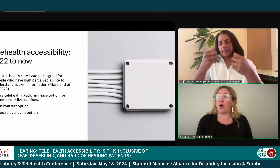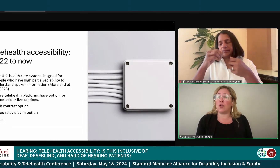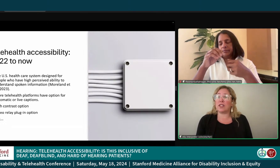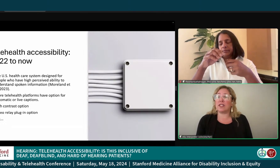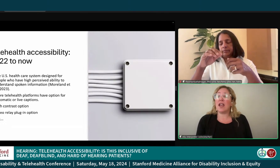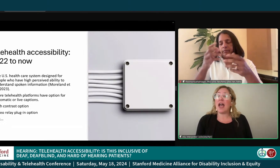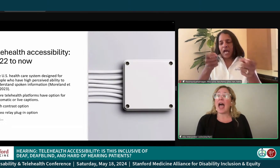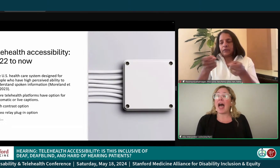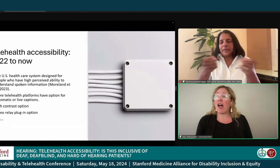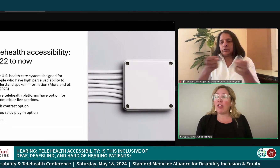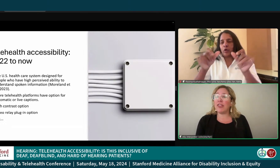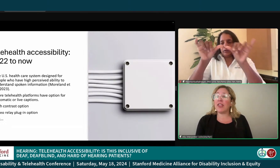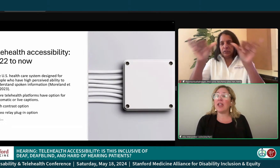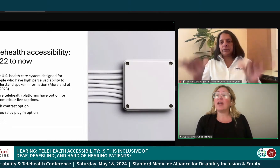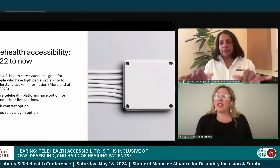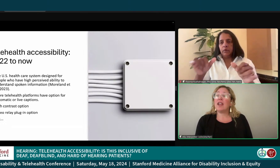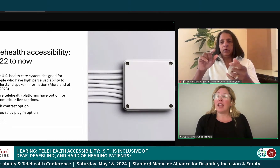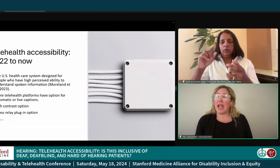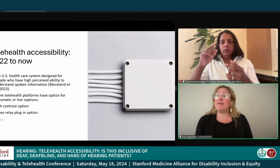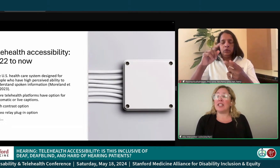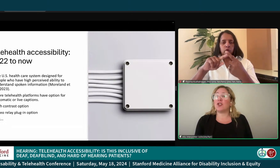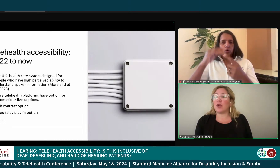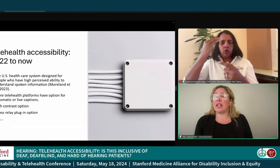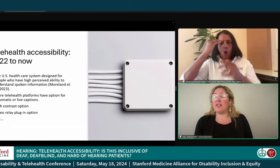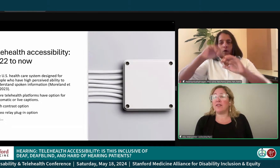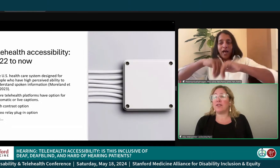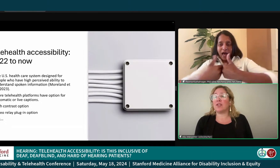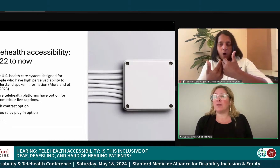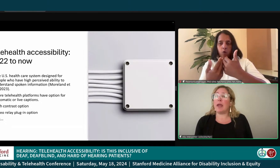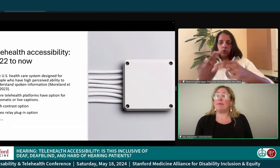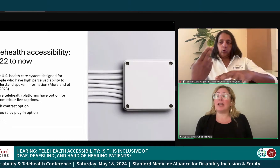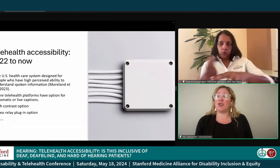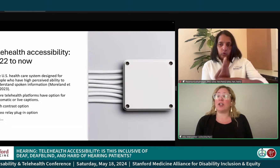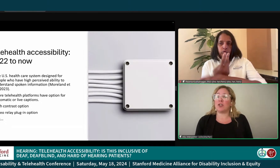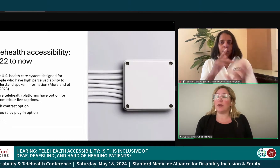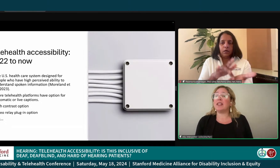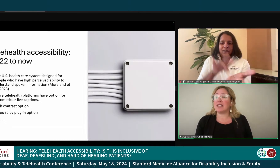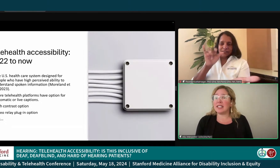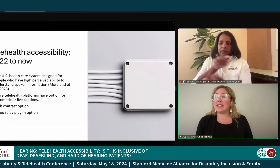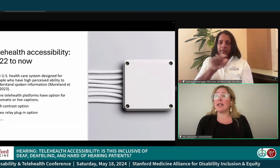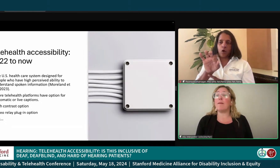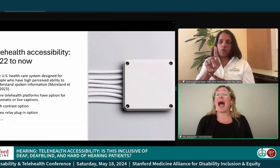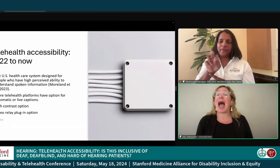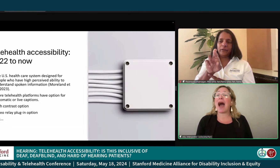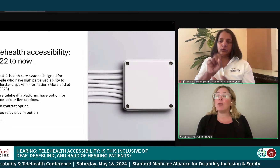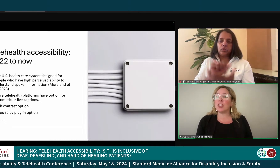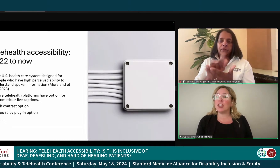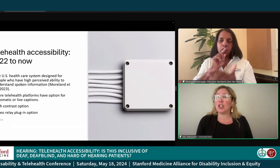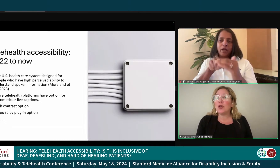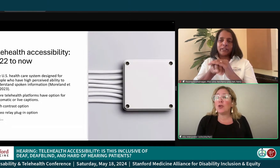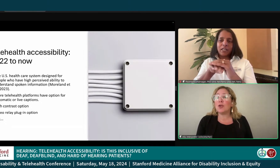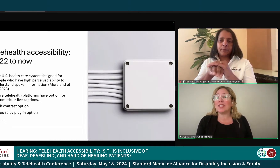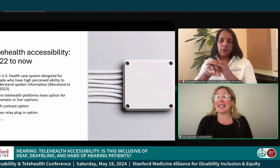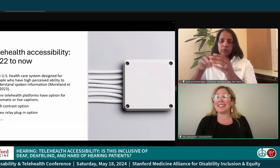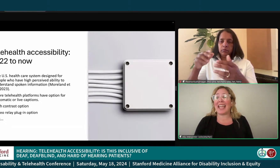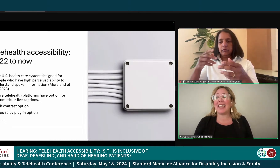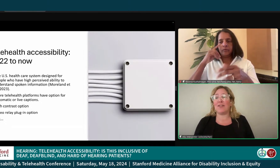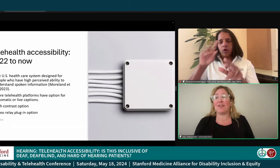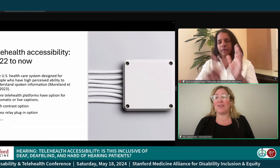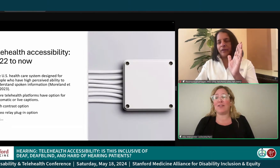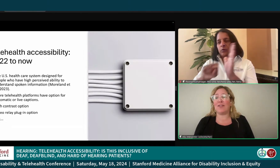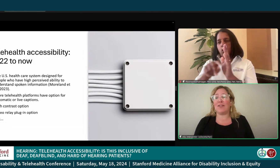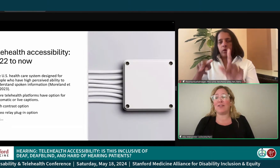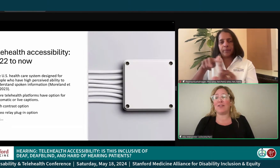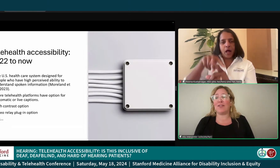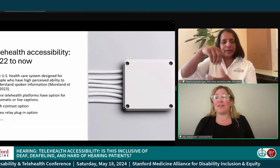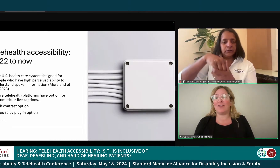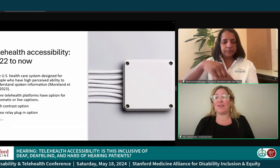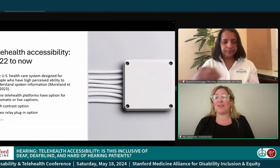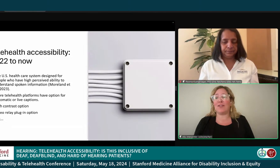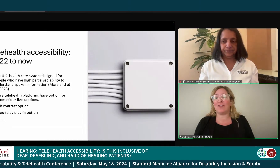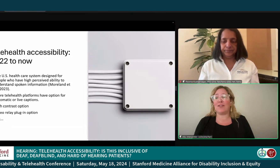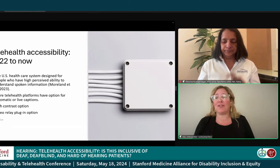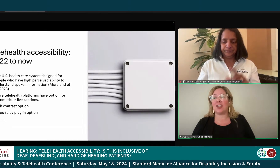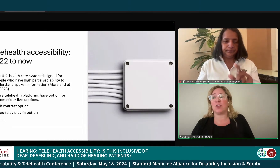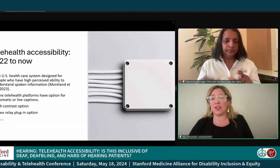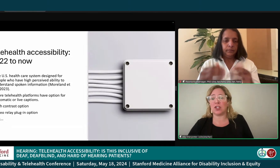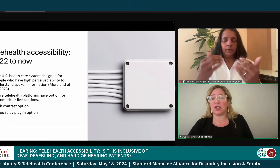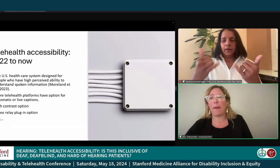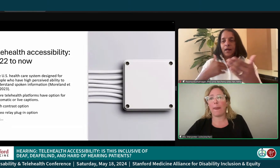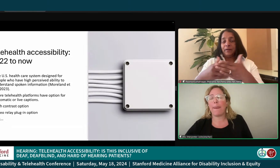those. Health administrators within the system how to use and take advantage of those filters.